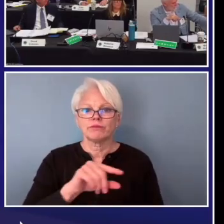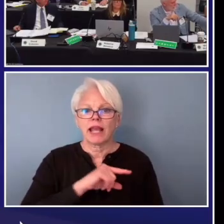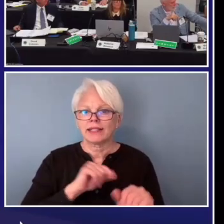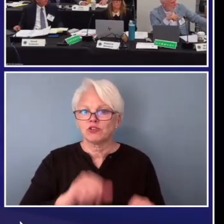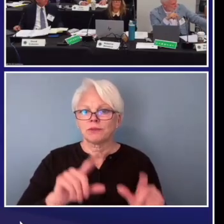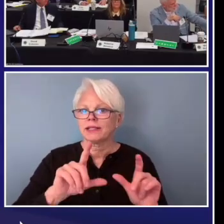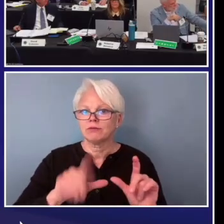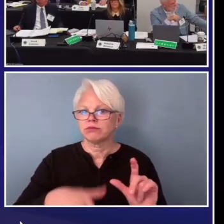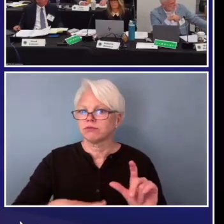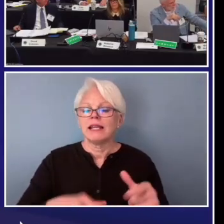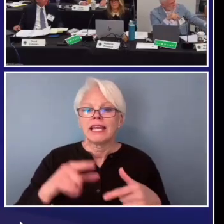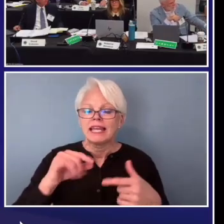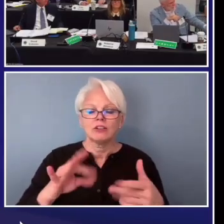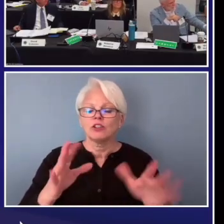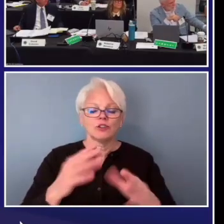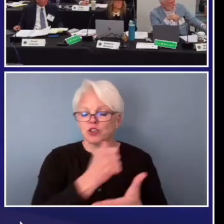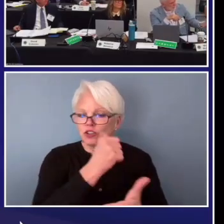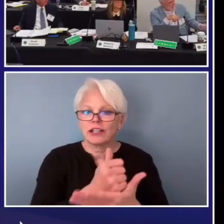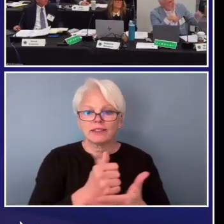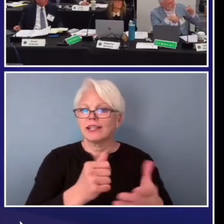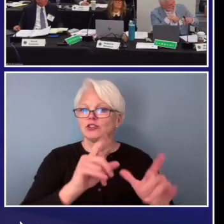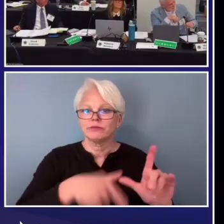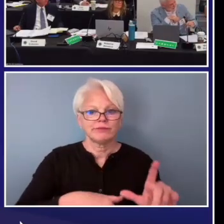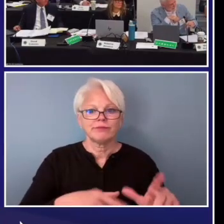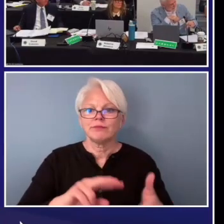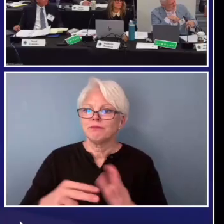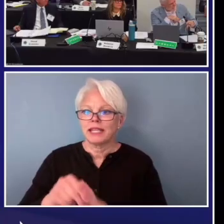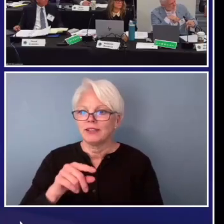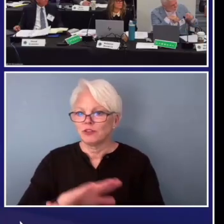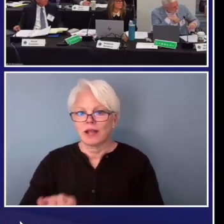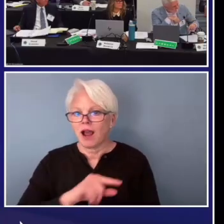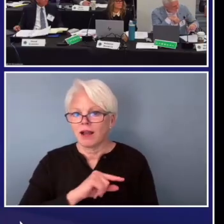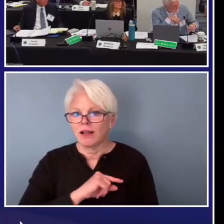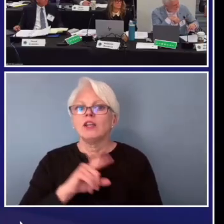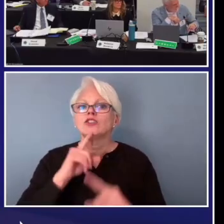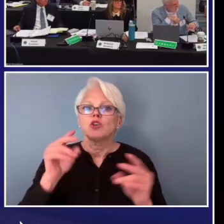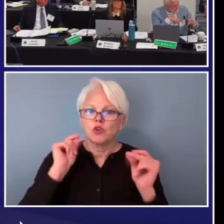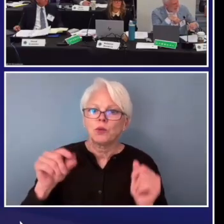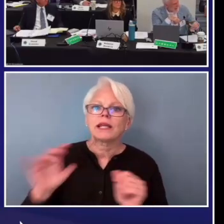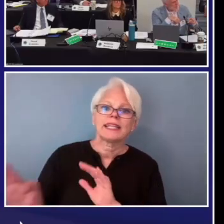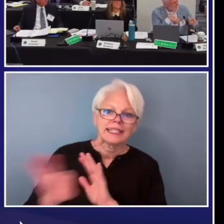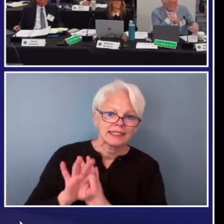you lose your accreditation, losing your eligibility, that you're able to designate quickly, and not having to still undergo